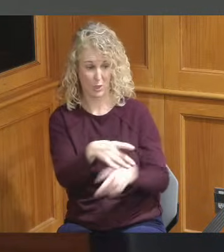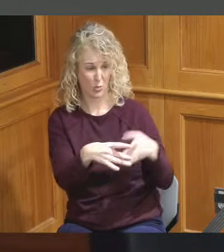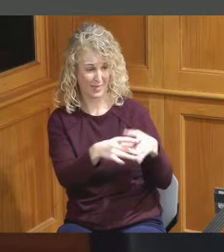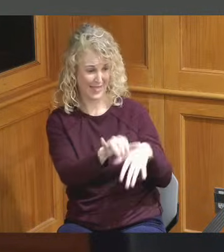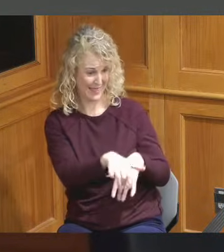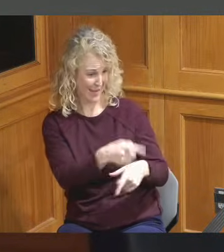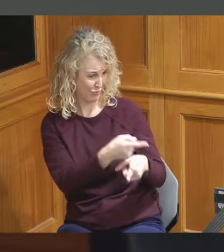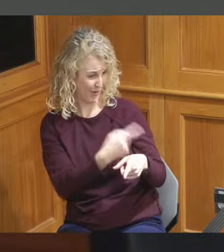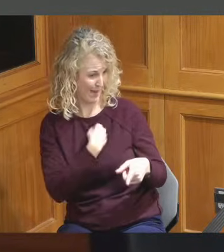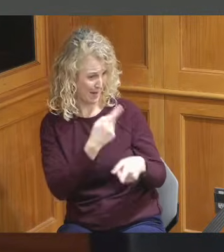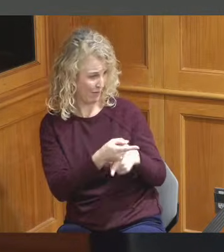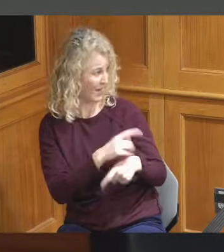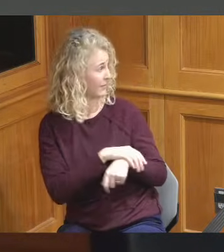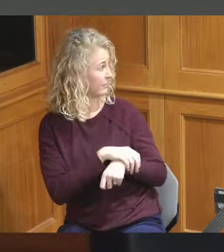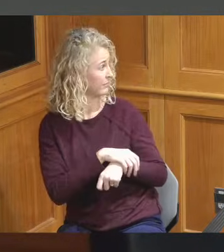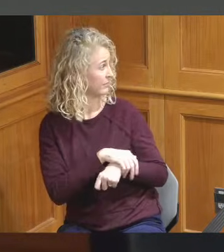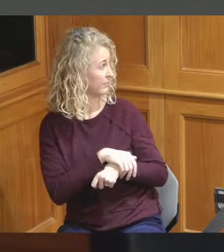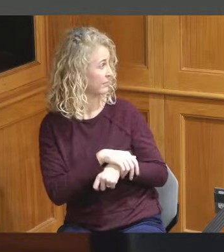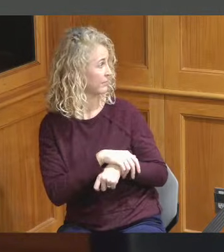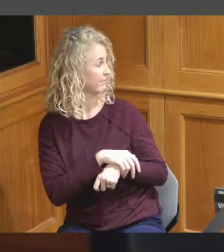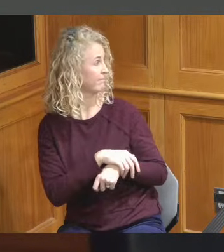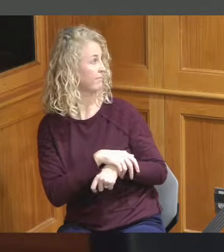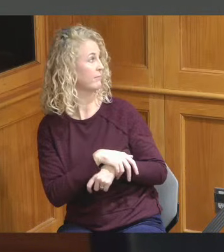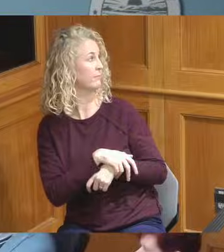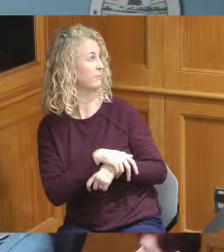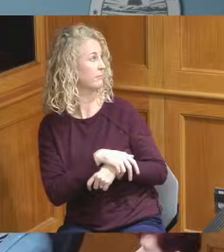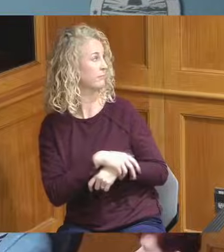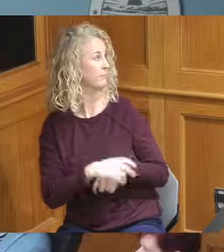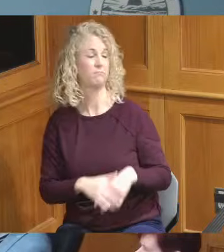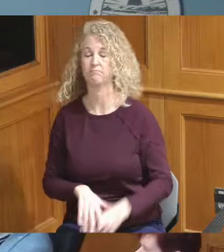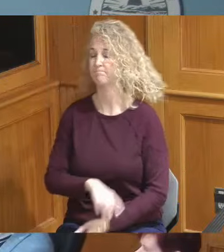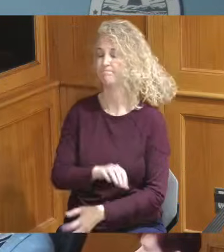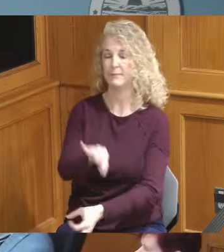is that the accurate way to describe it? Yeah, that's you hit the nail on the head, Jeff. Phil,